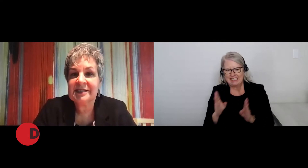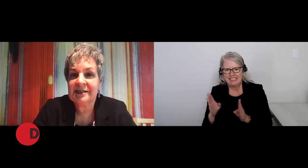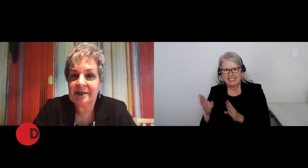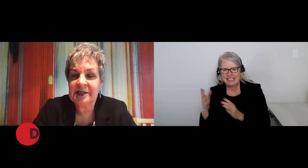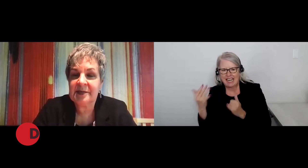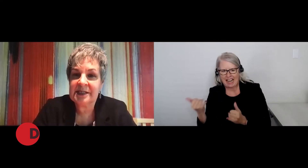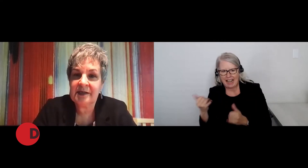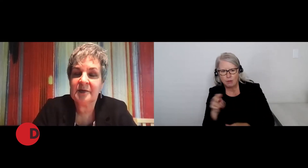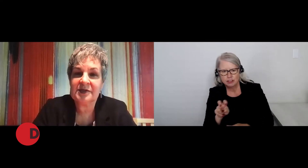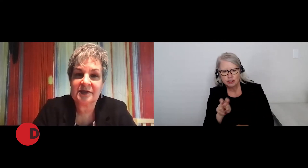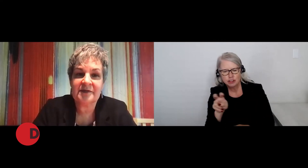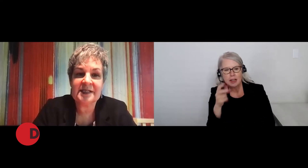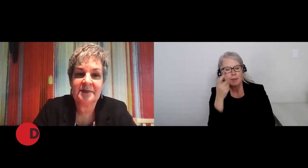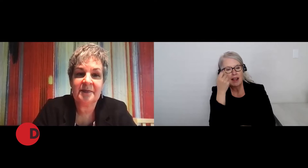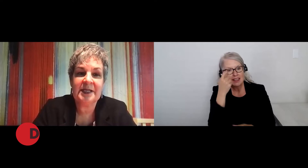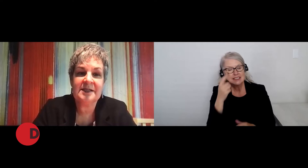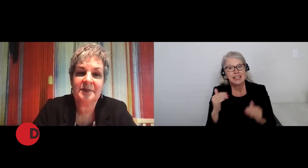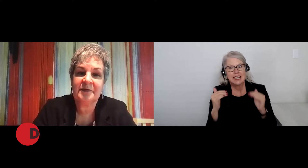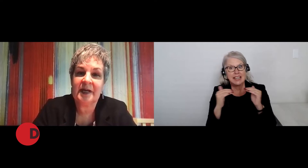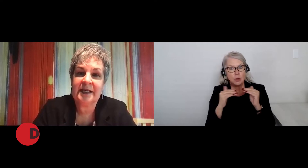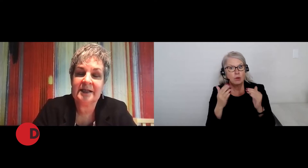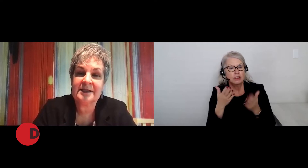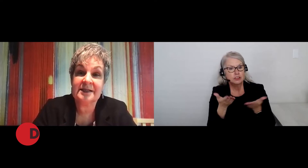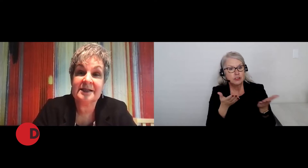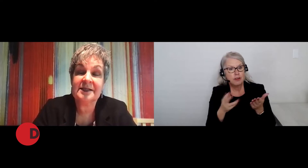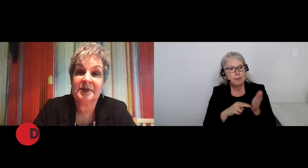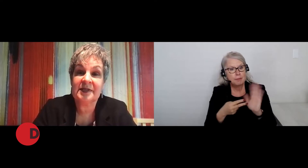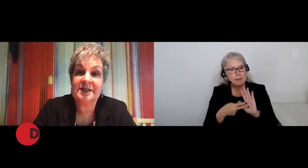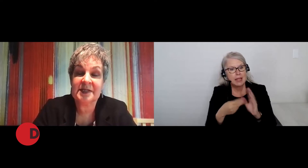We are in different phases of our current journey and we understand